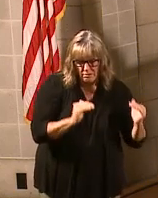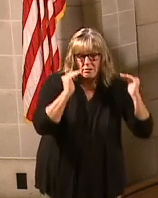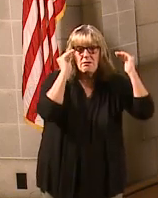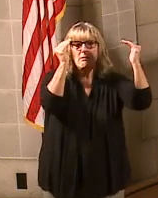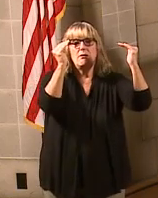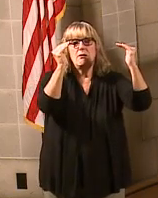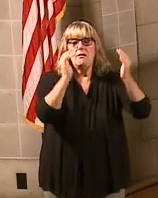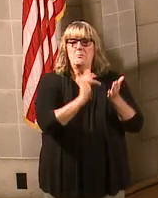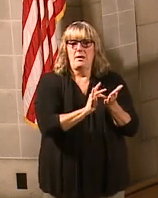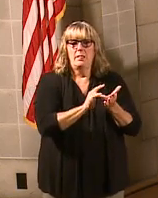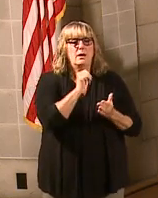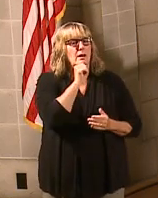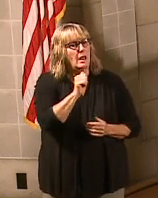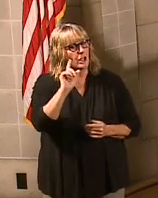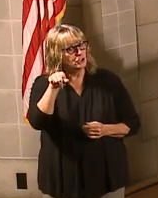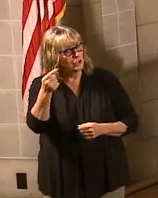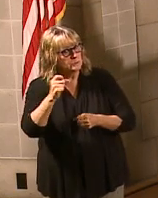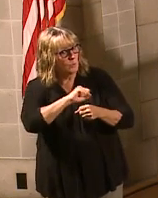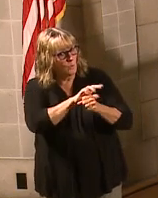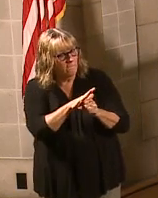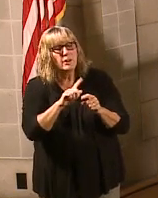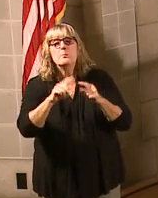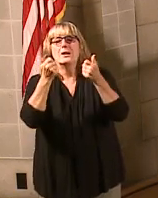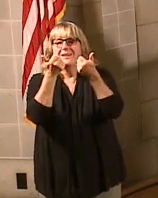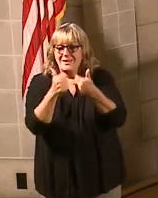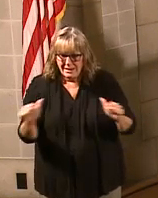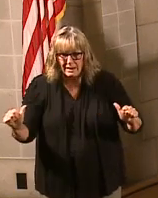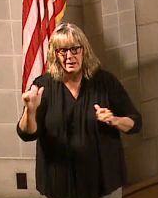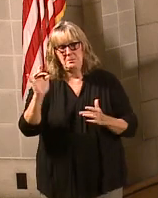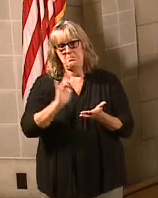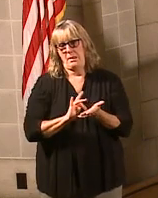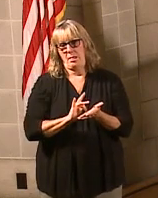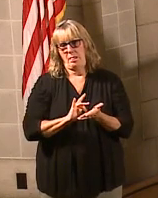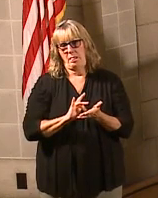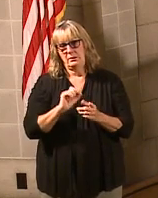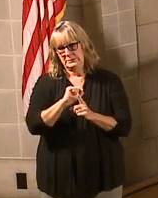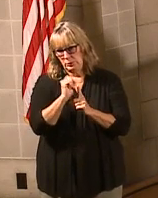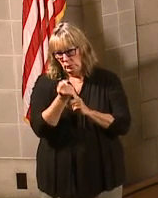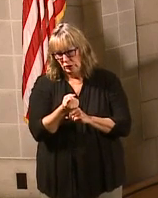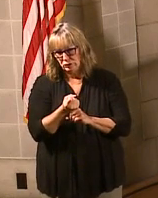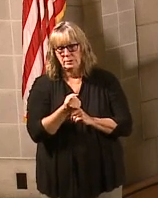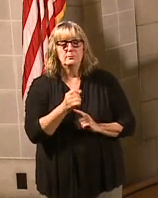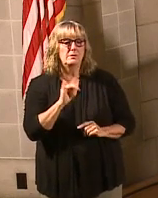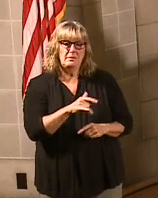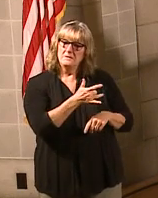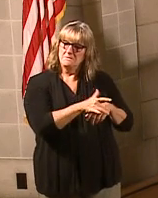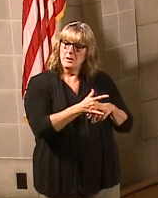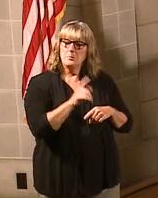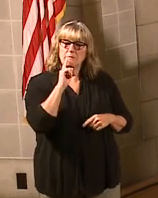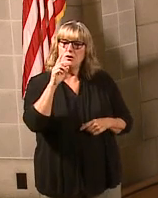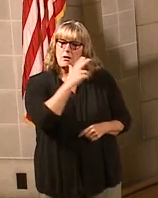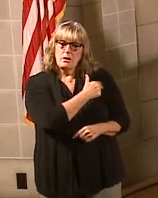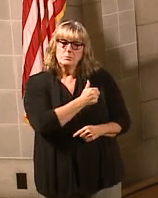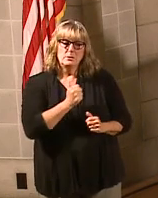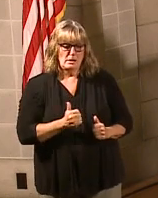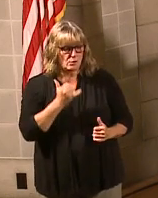BED FOR A PATIENT NEEDING TRANSFER TO A HIGHER LEVEL OF CARE FOR ANY MEDICAL CONDITION,